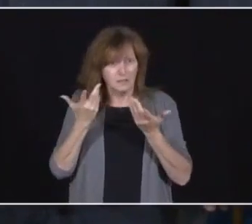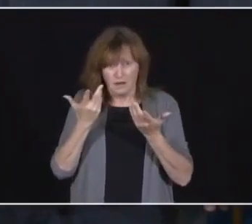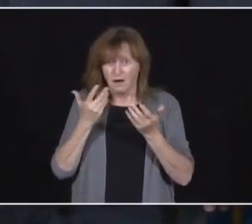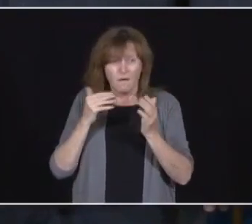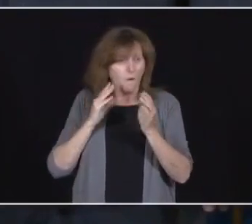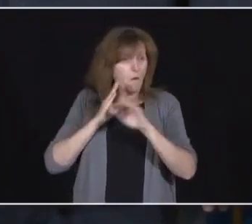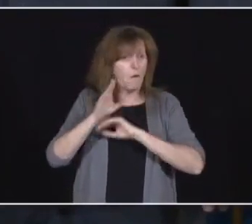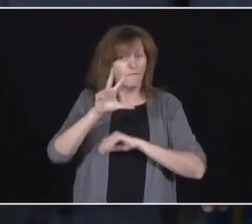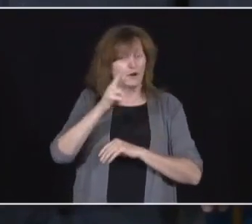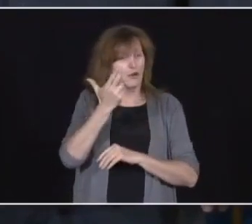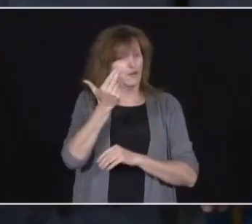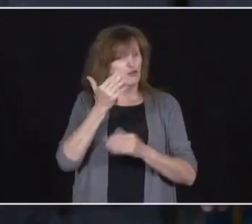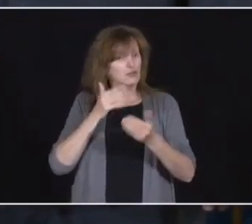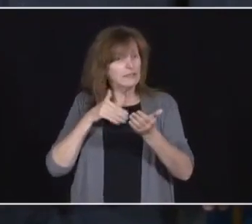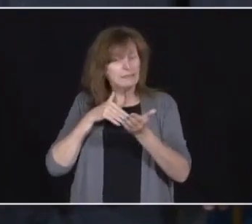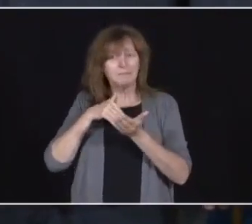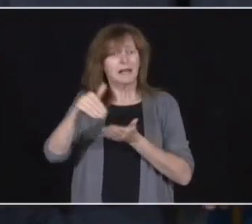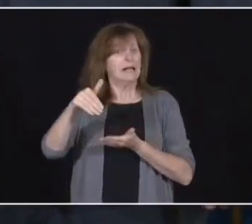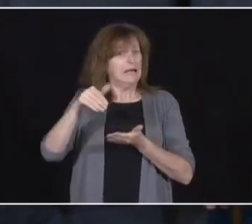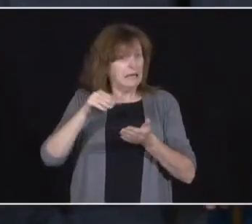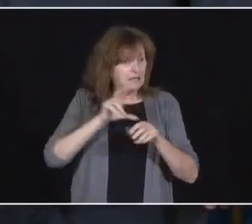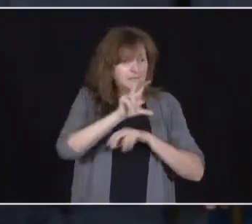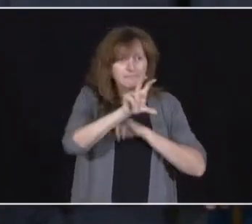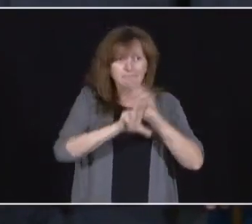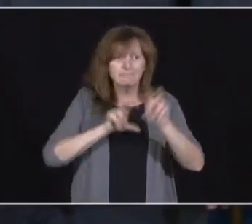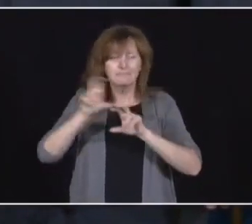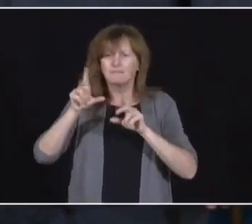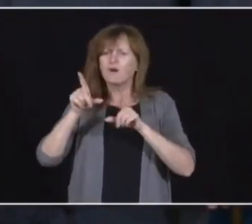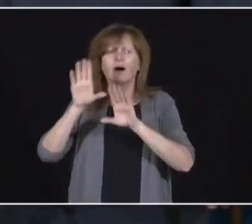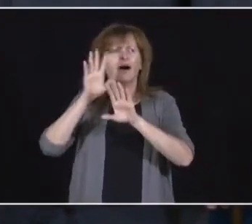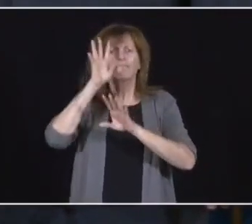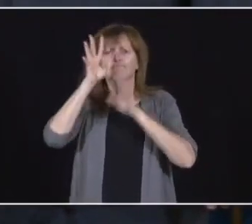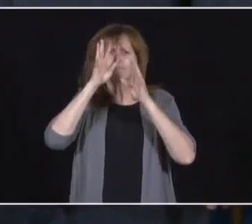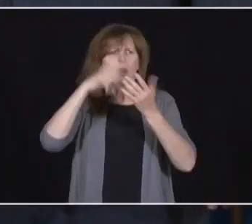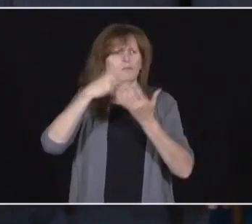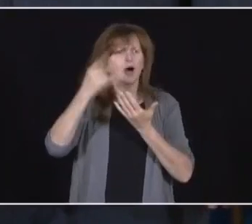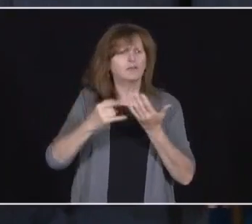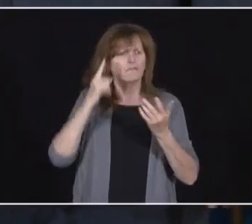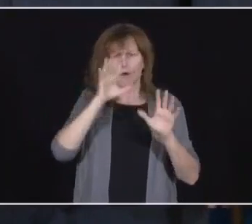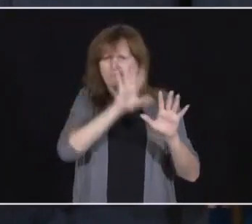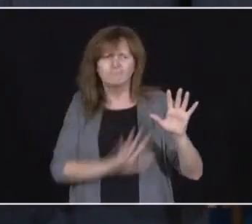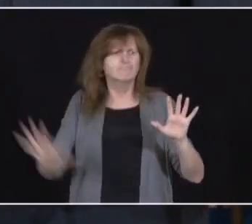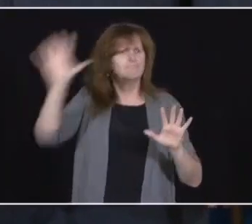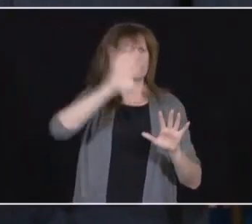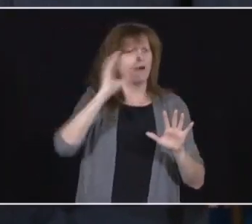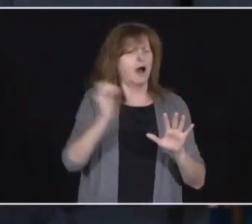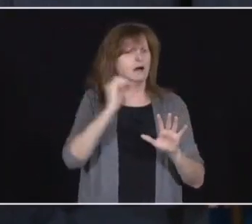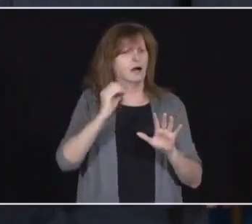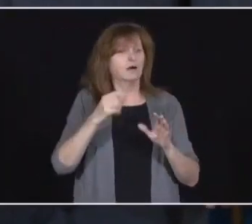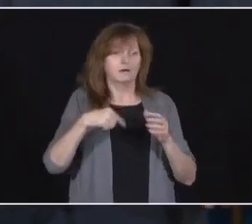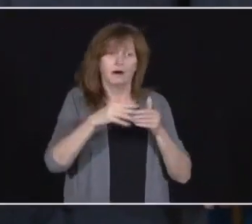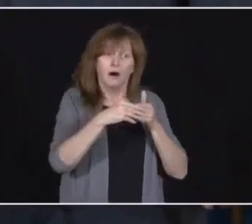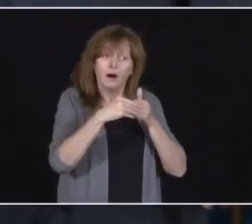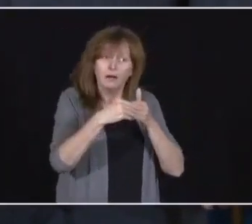This year, 43 grantees have been selected to receive more than $13 million to support innovative projects in communities across our province.